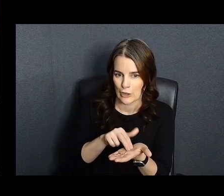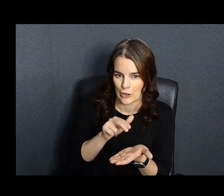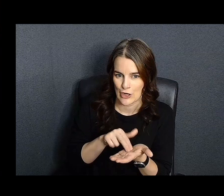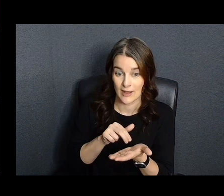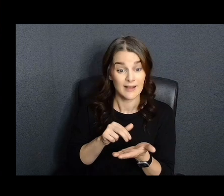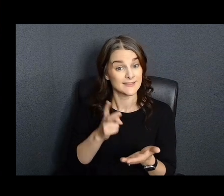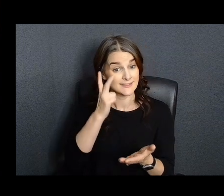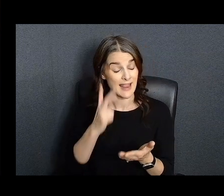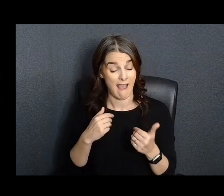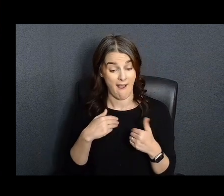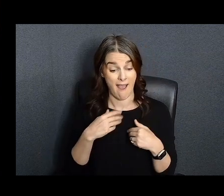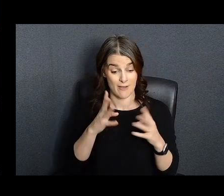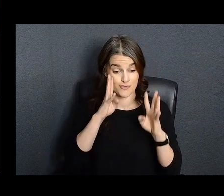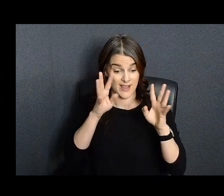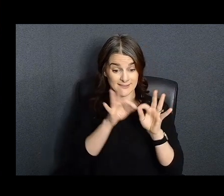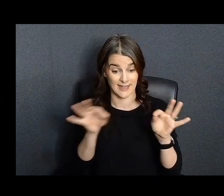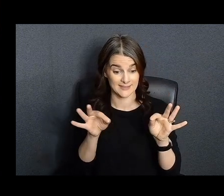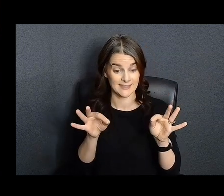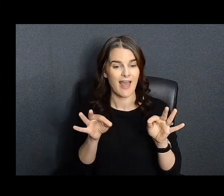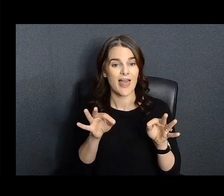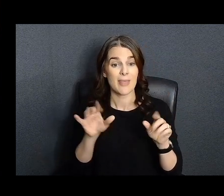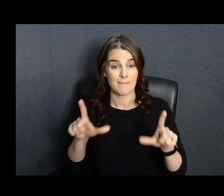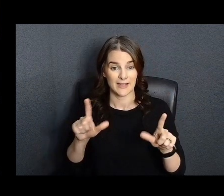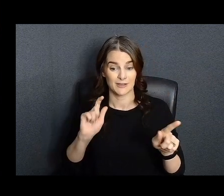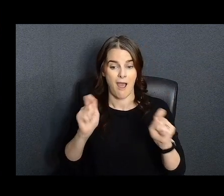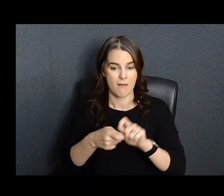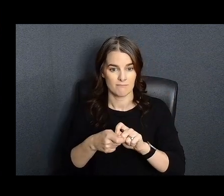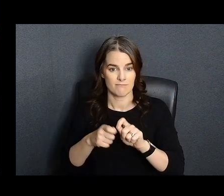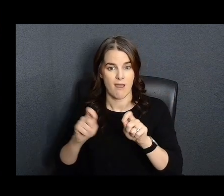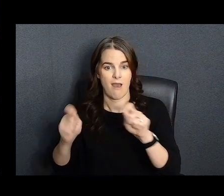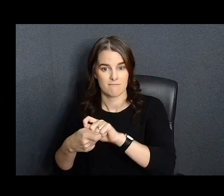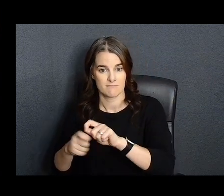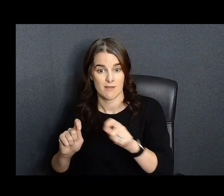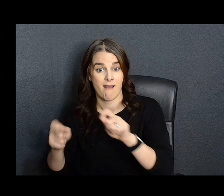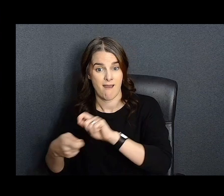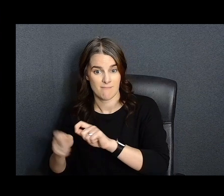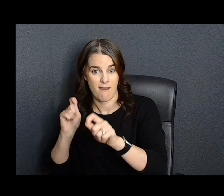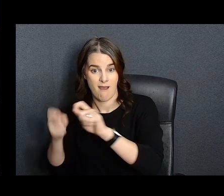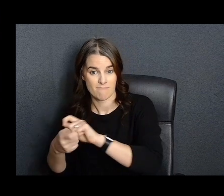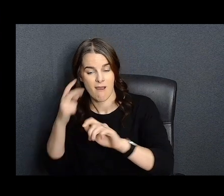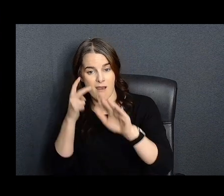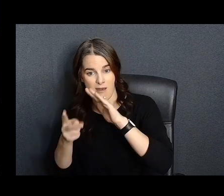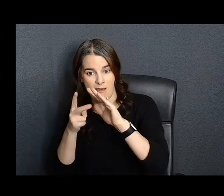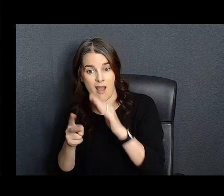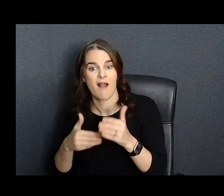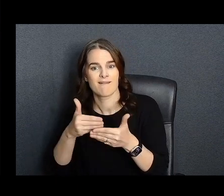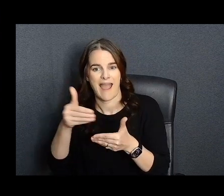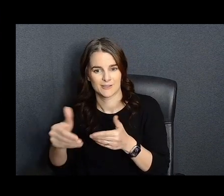the page changes in anticipation of what the next word might be. So this can be really great for people